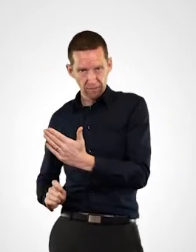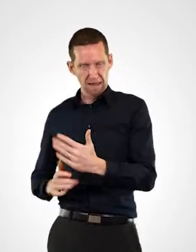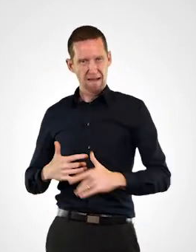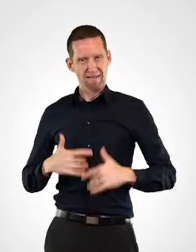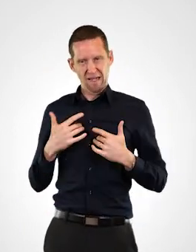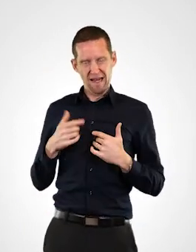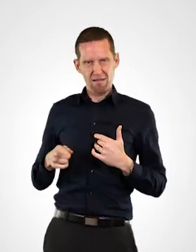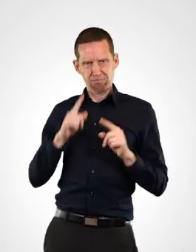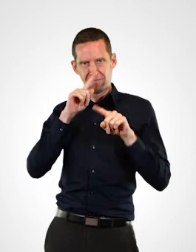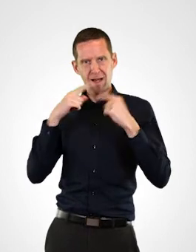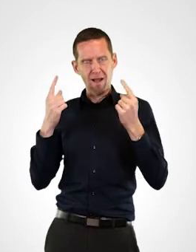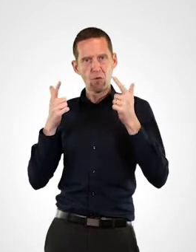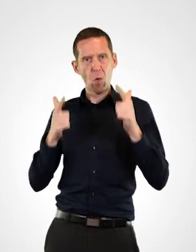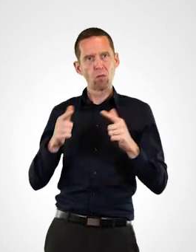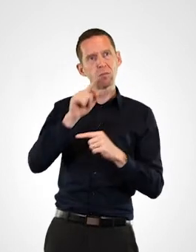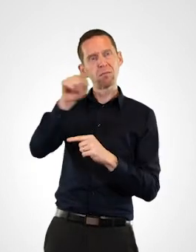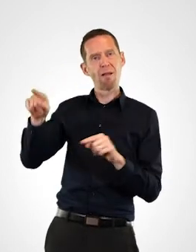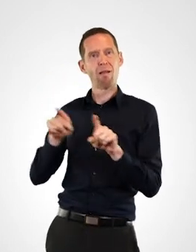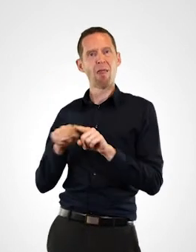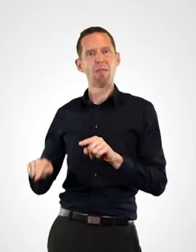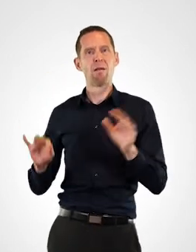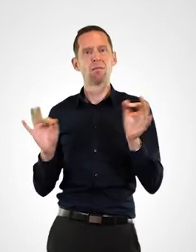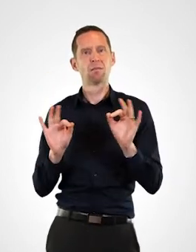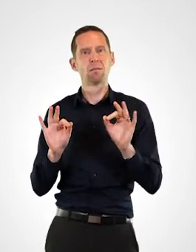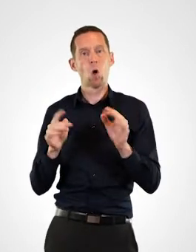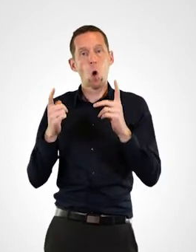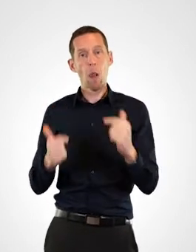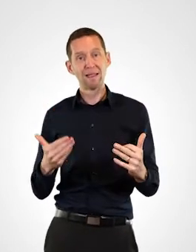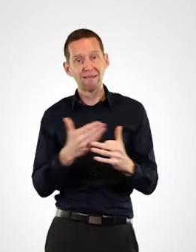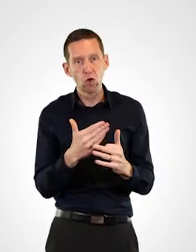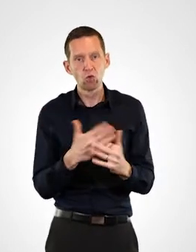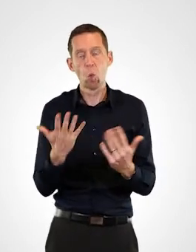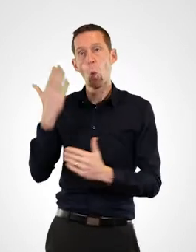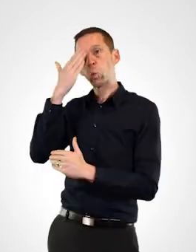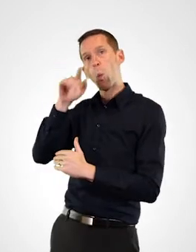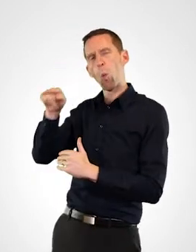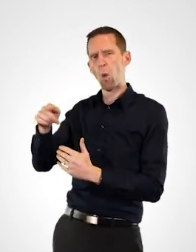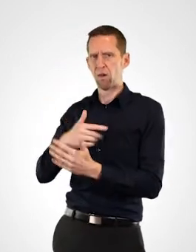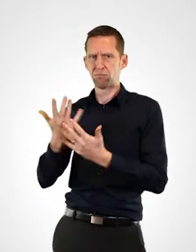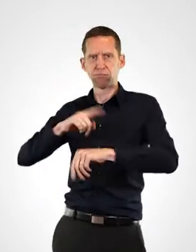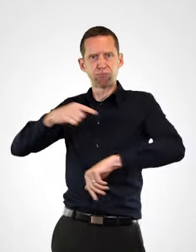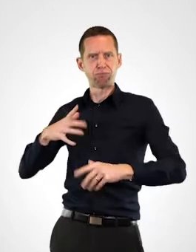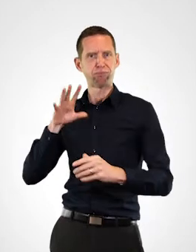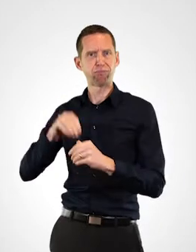to be practical in most settings, with early intervention settings or school settings.